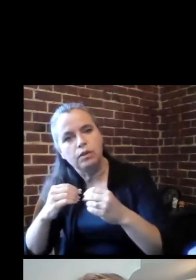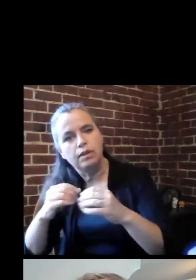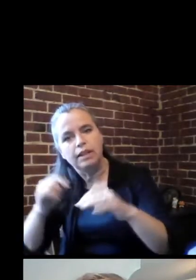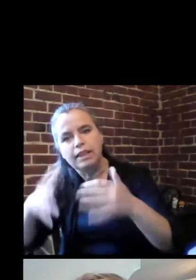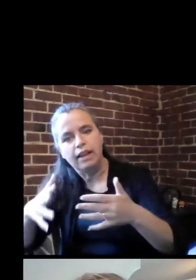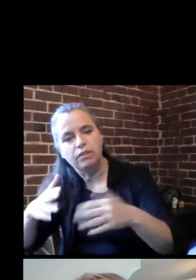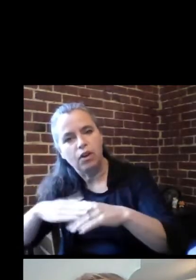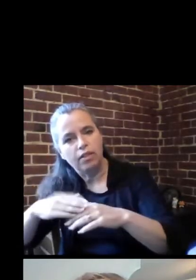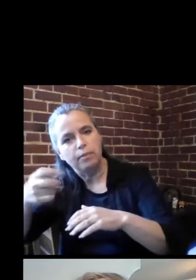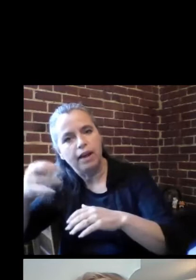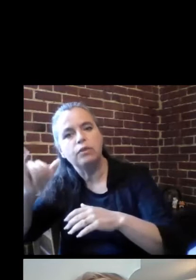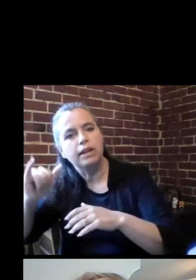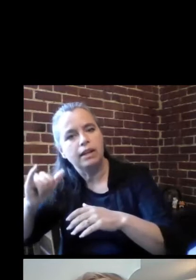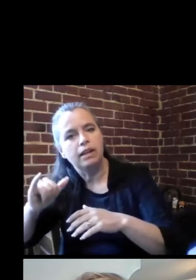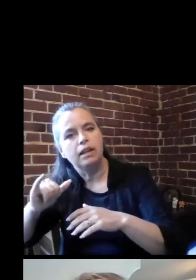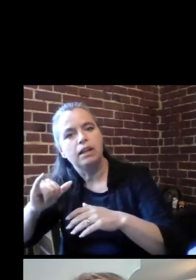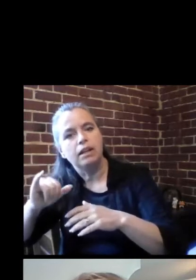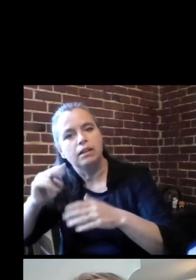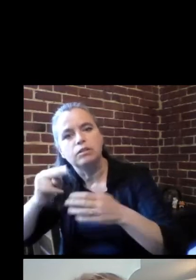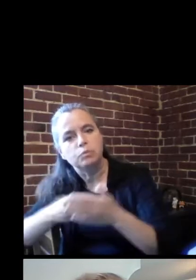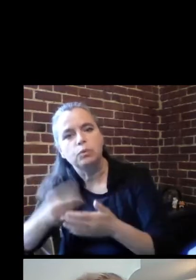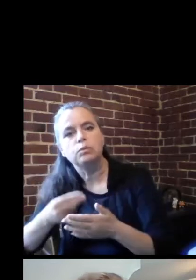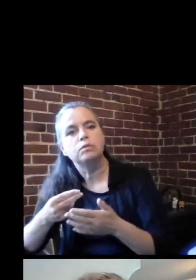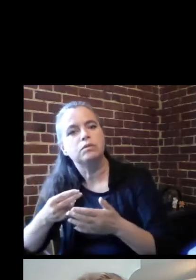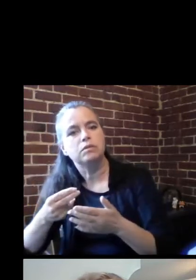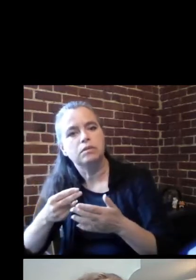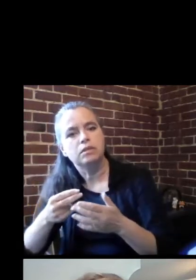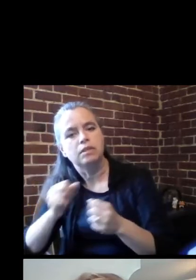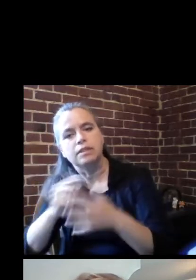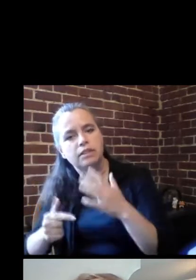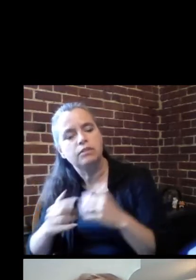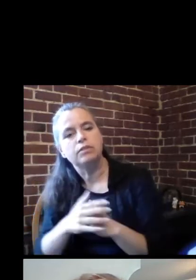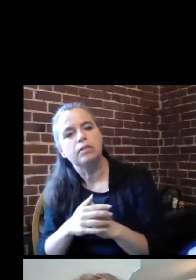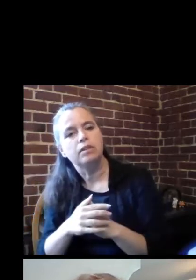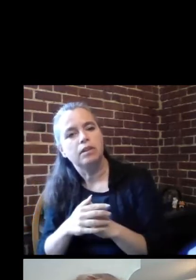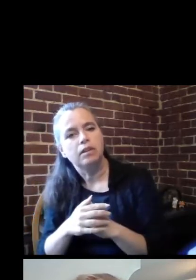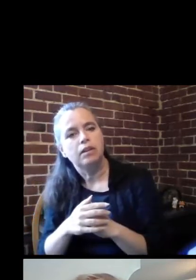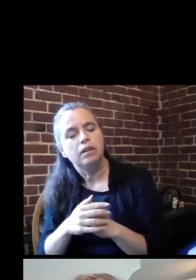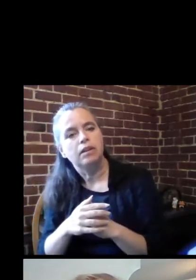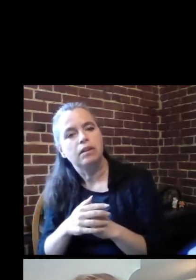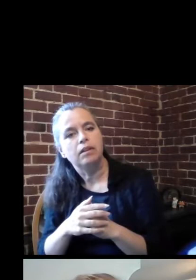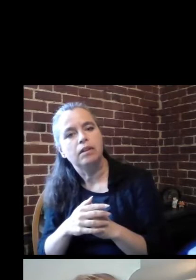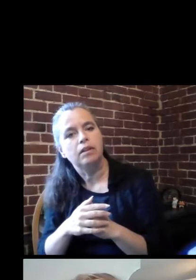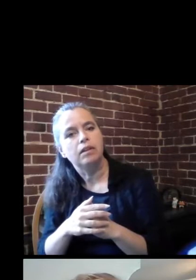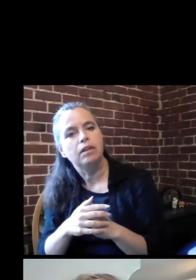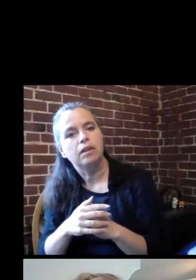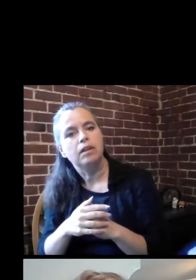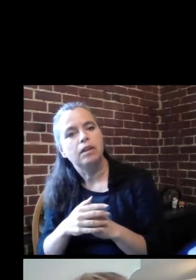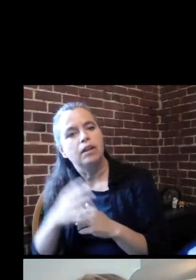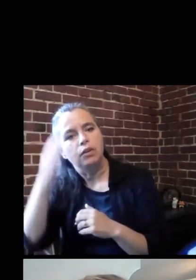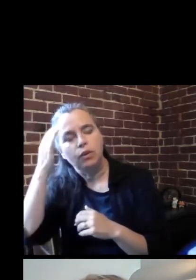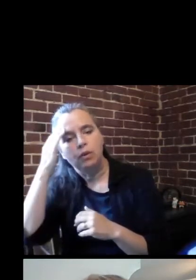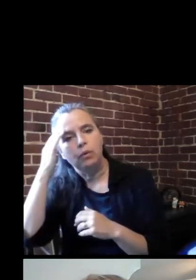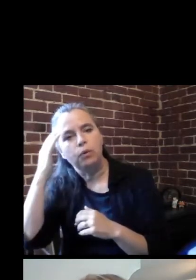Look at what people were cooking or processing in the past. And the saying that you are what you eat is actually partially true.